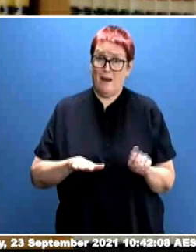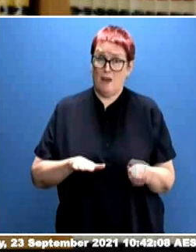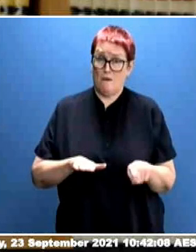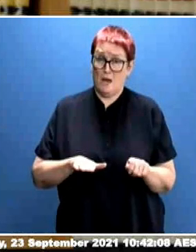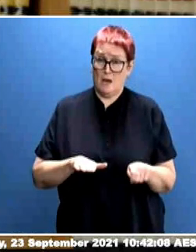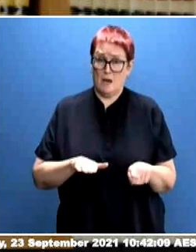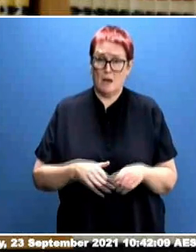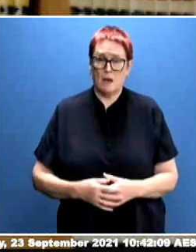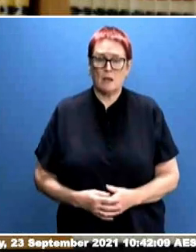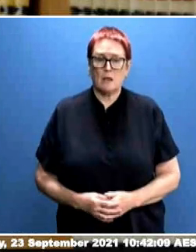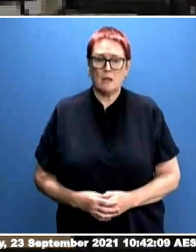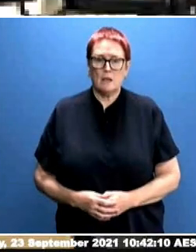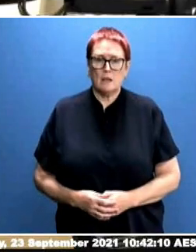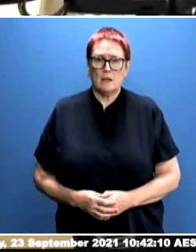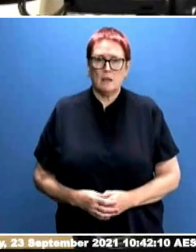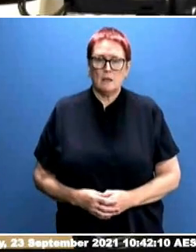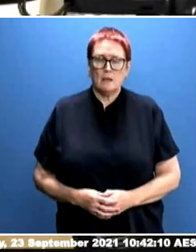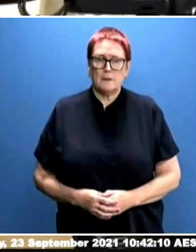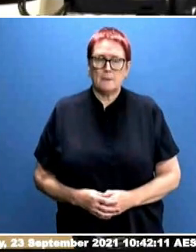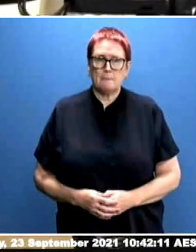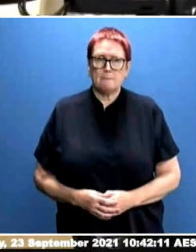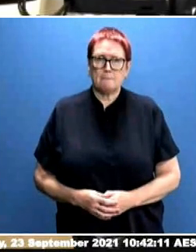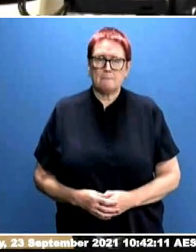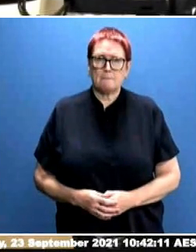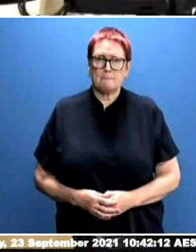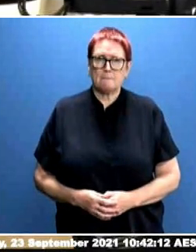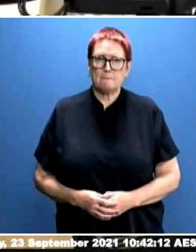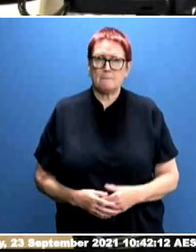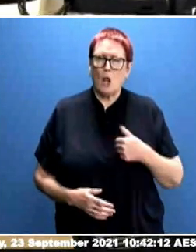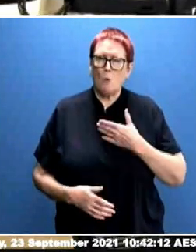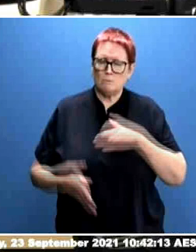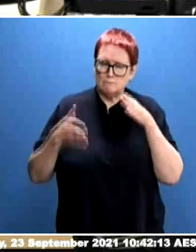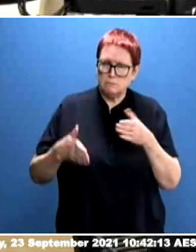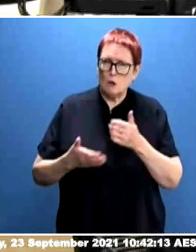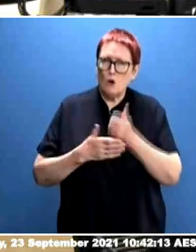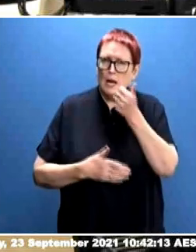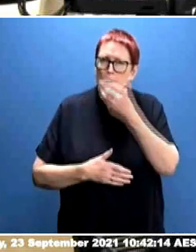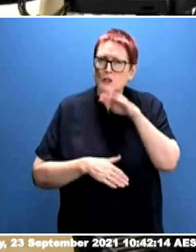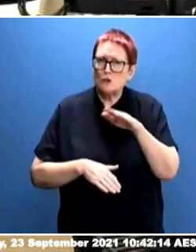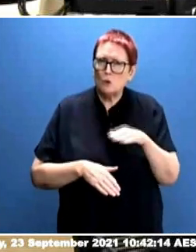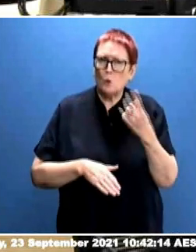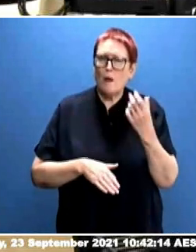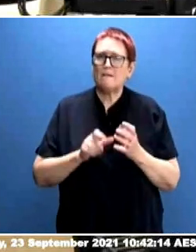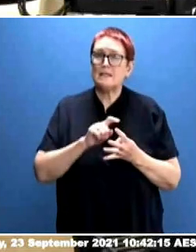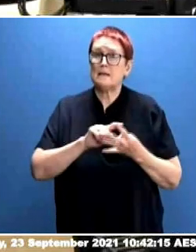we're focussed upon First Nations children with disability in out-of-home care,